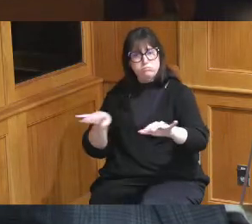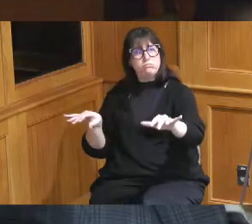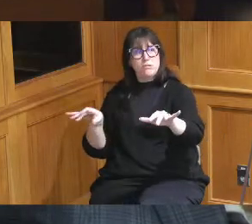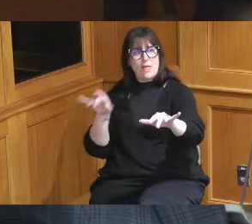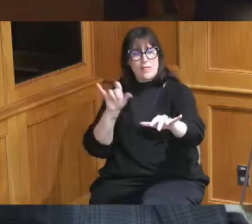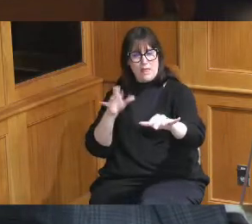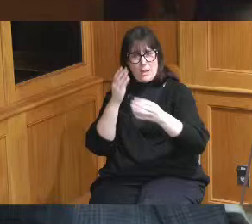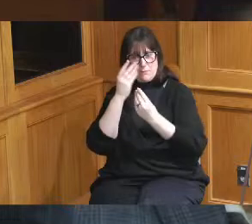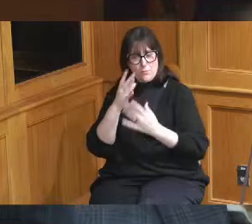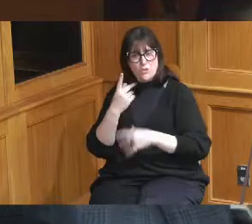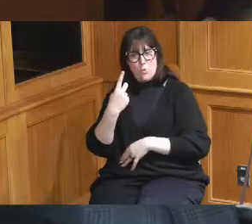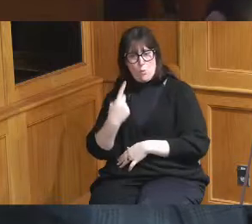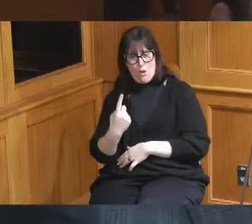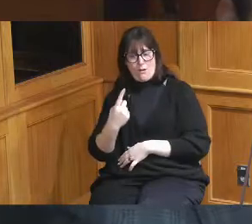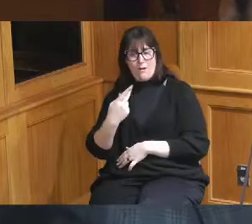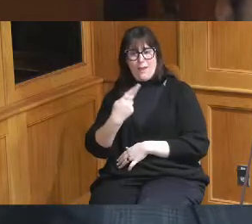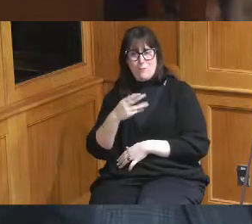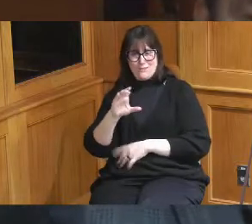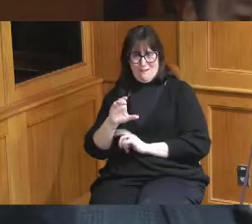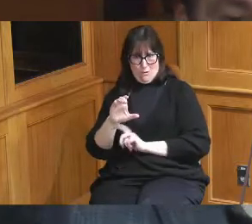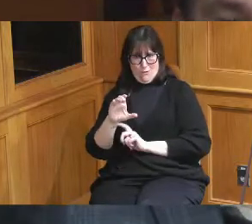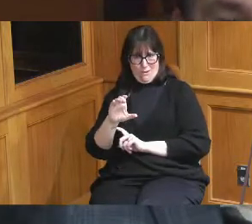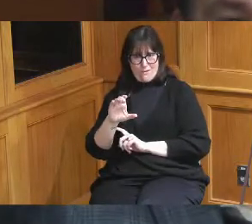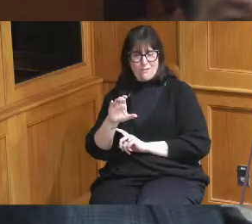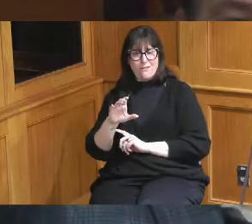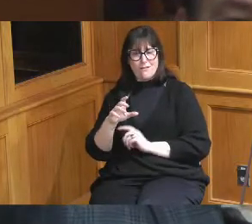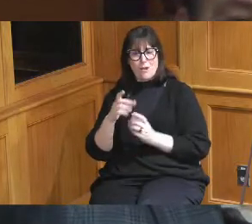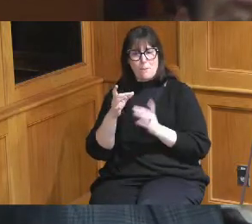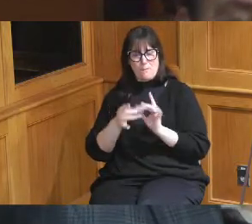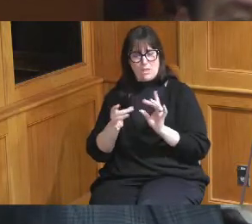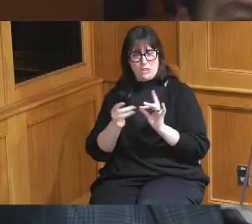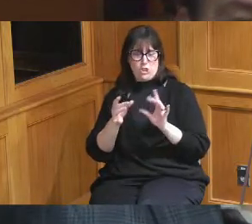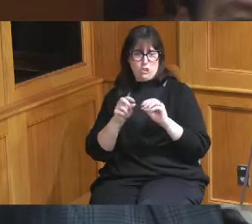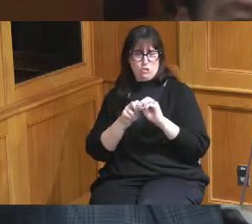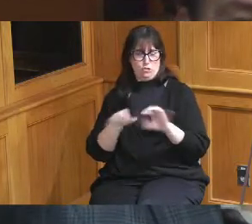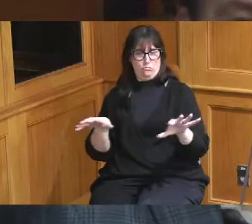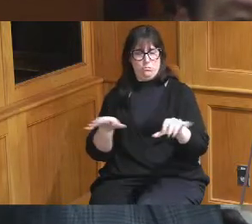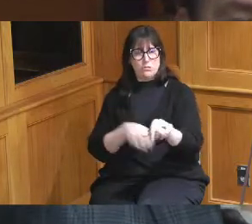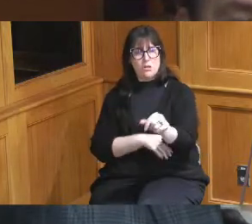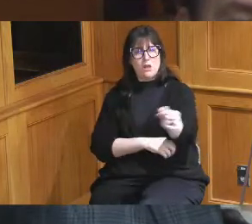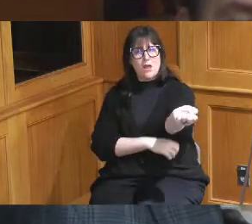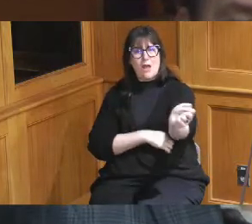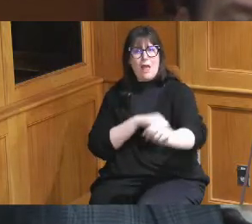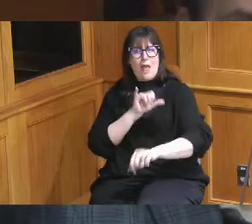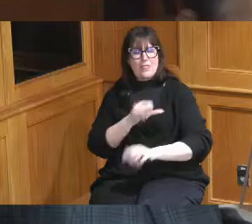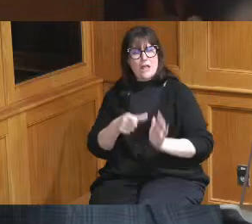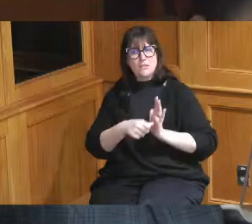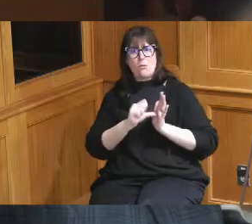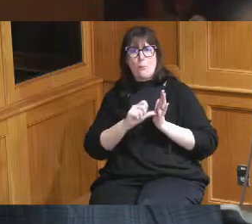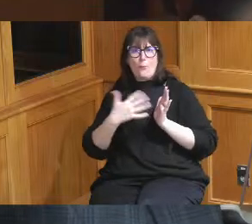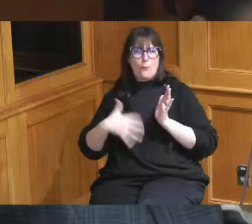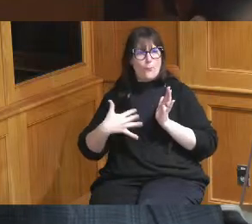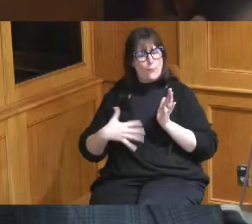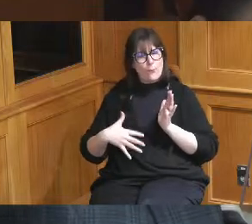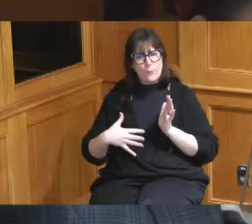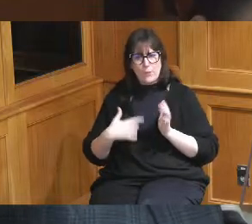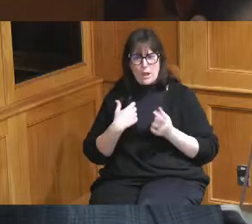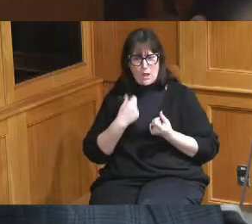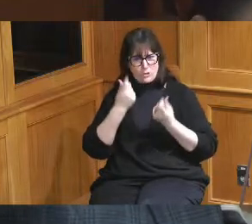one Accord that has just been remarkable and I don't want to take that lightly we we we have it